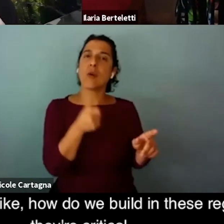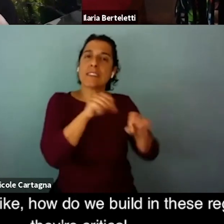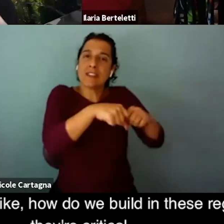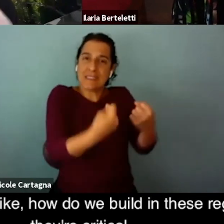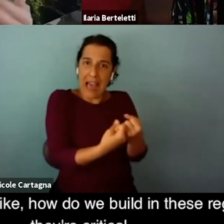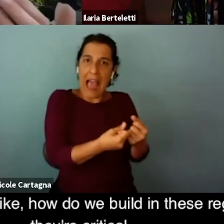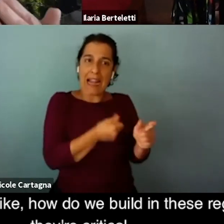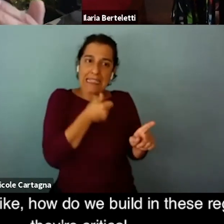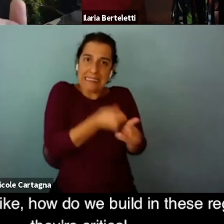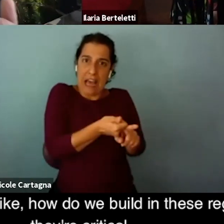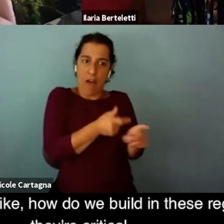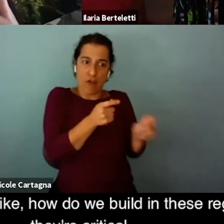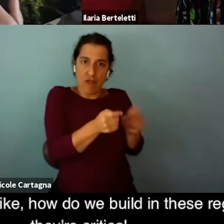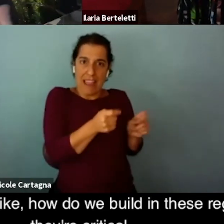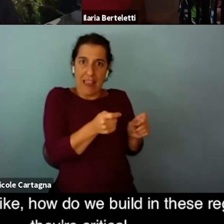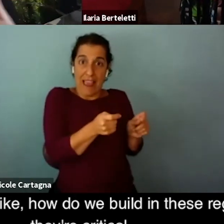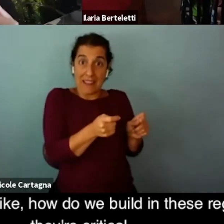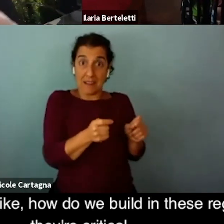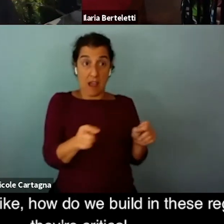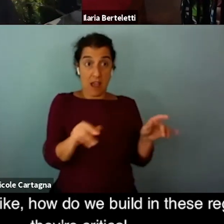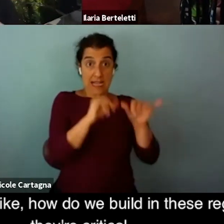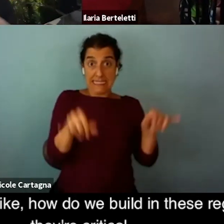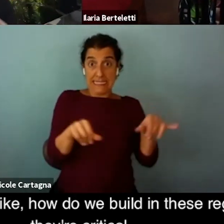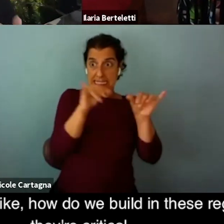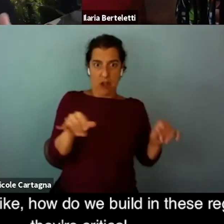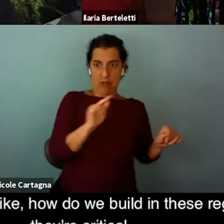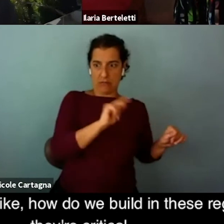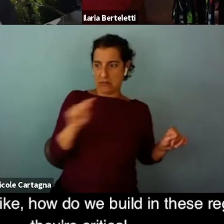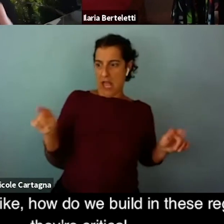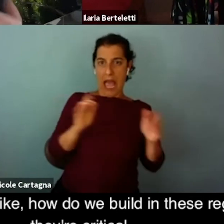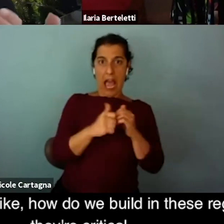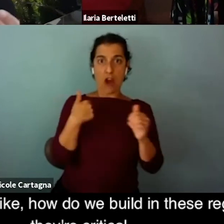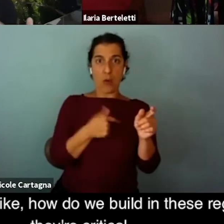with all these systems like how do we build in these regulations because i think they're critical